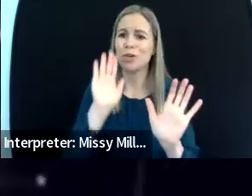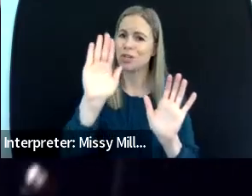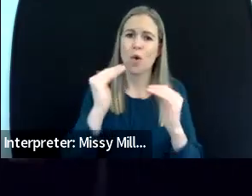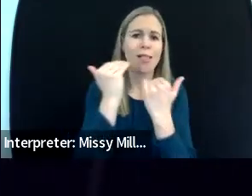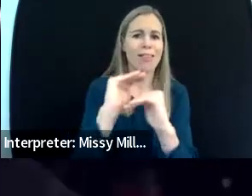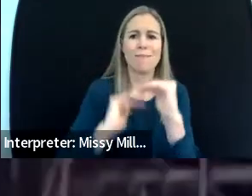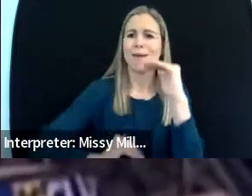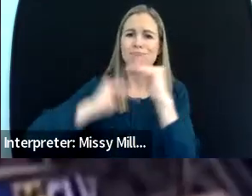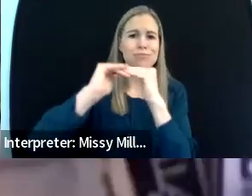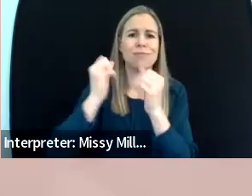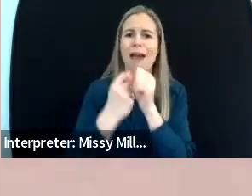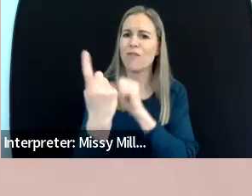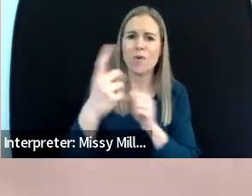It doesn't come without injury.